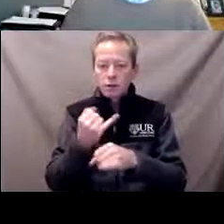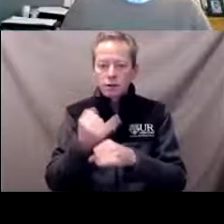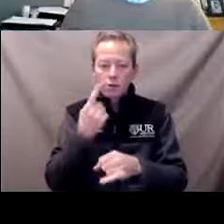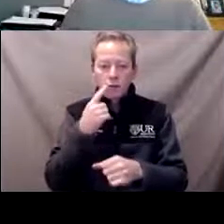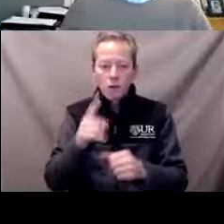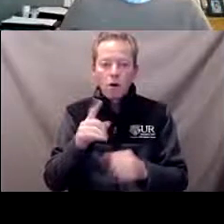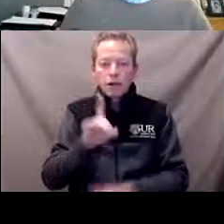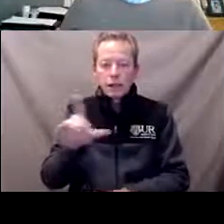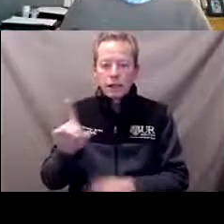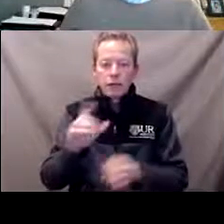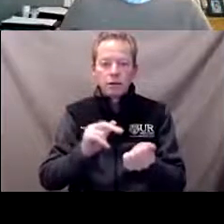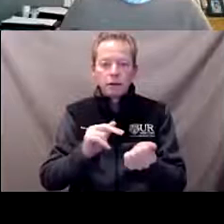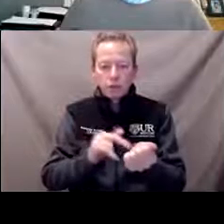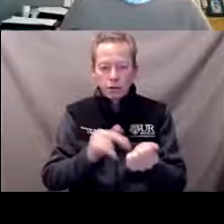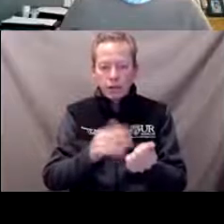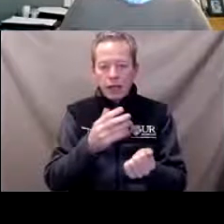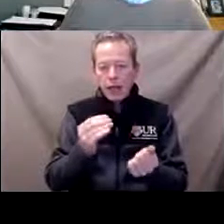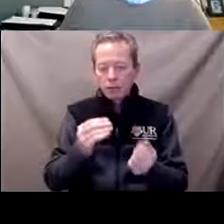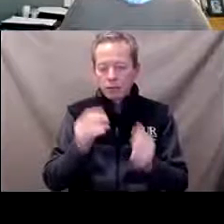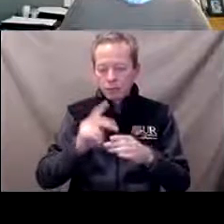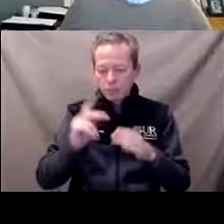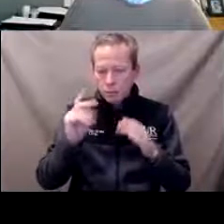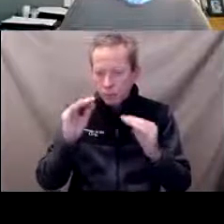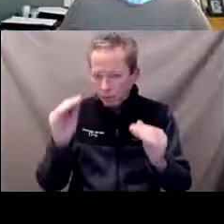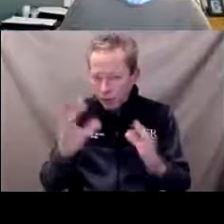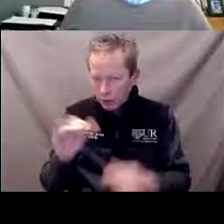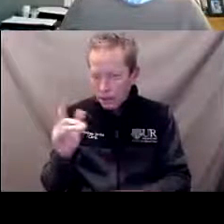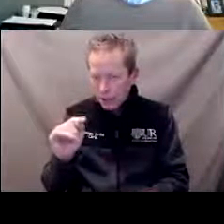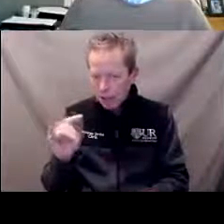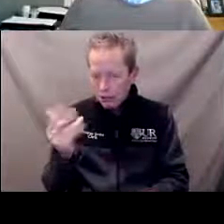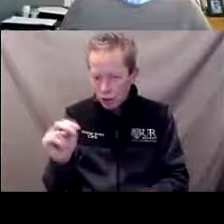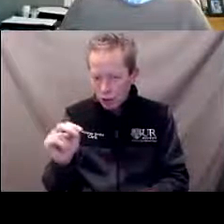professor at the Wegman School of Nursing at St. John Fisher College. The Golisano Institute for